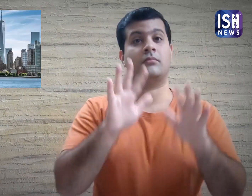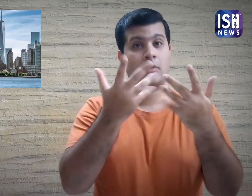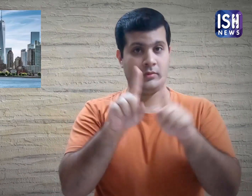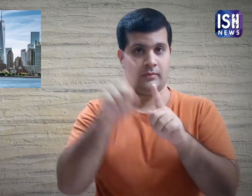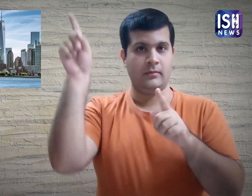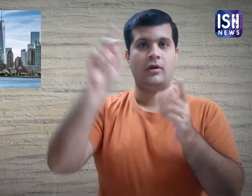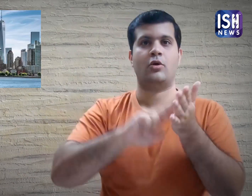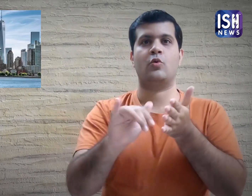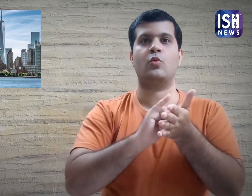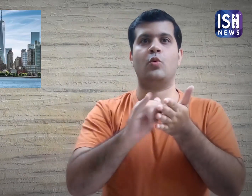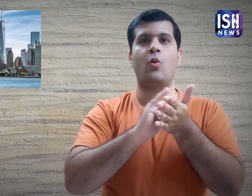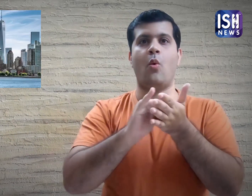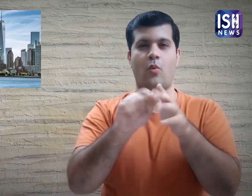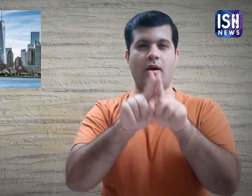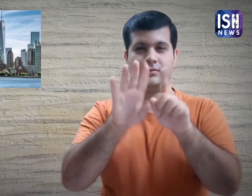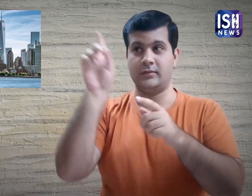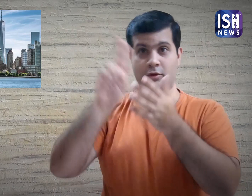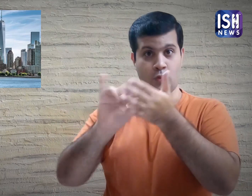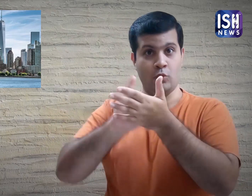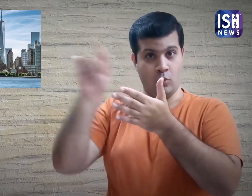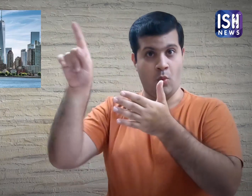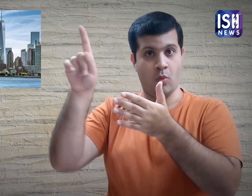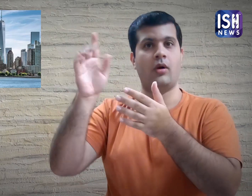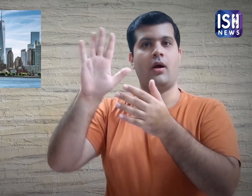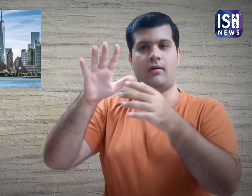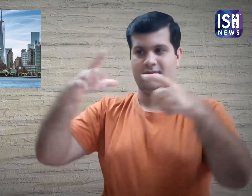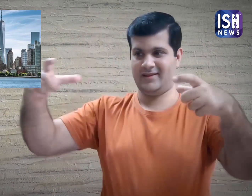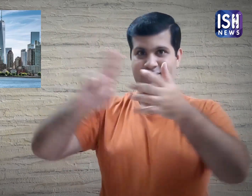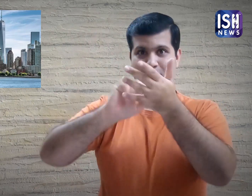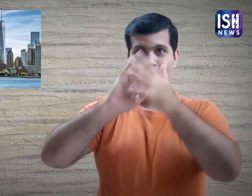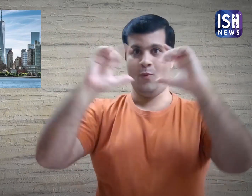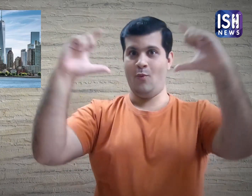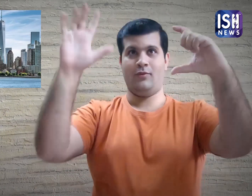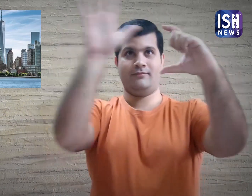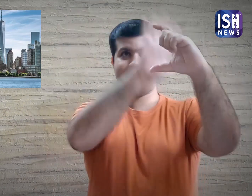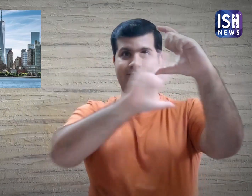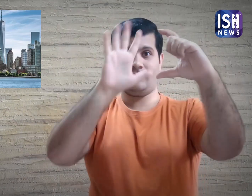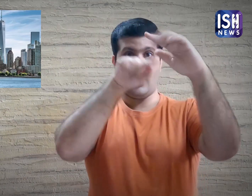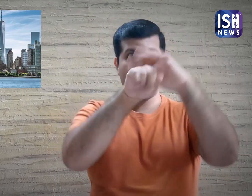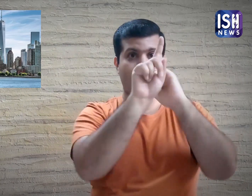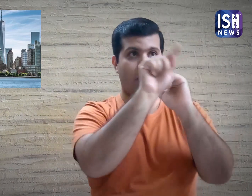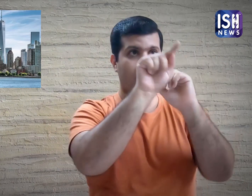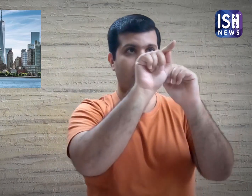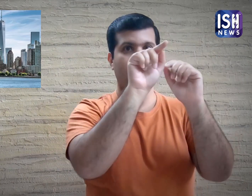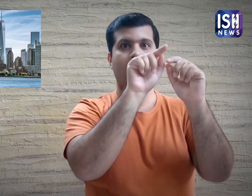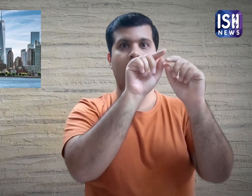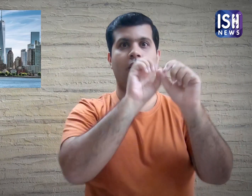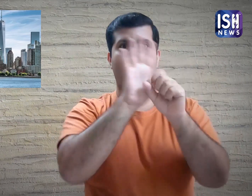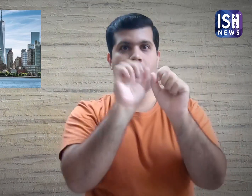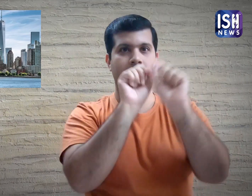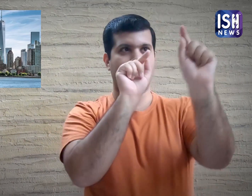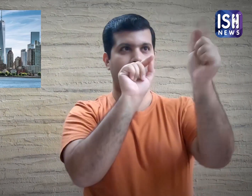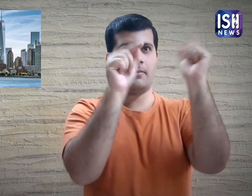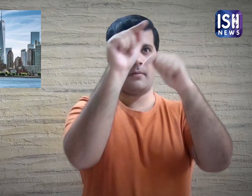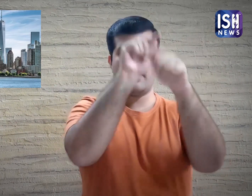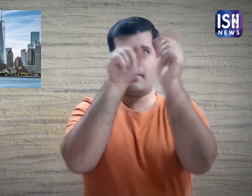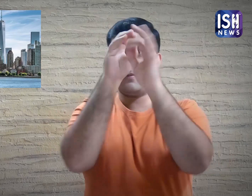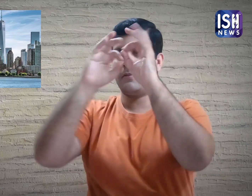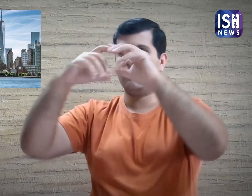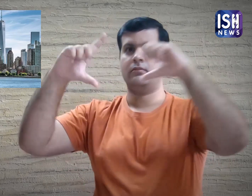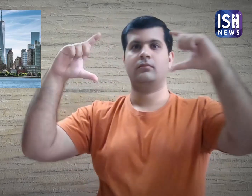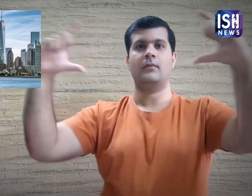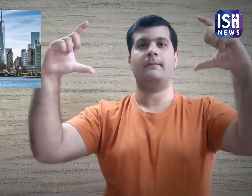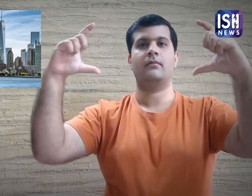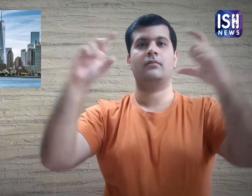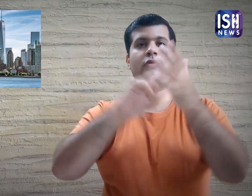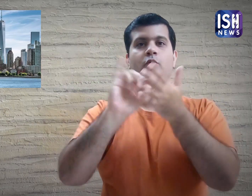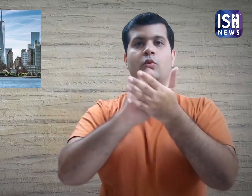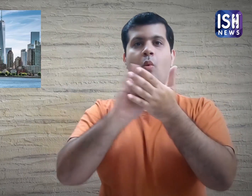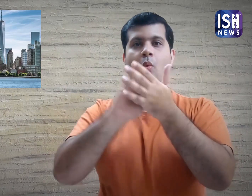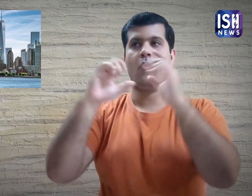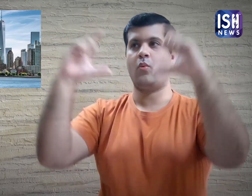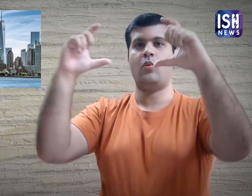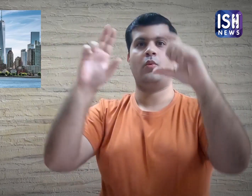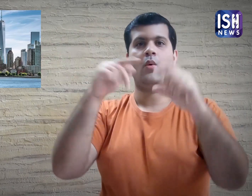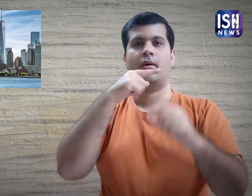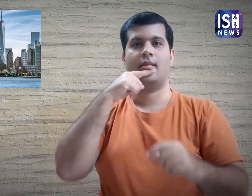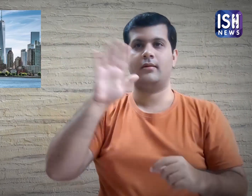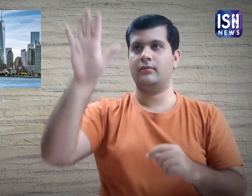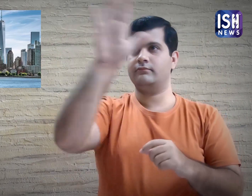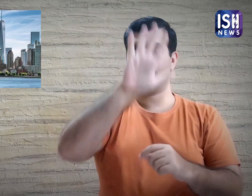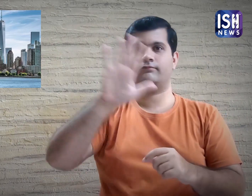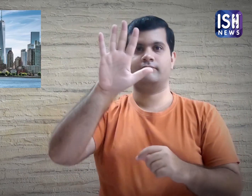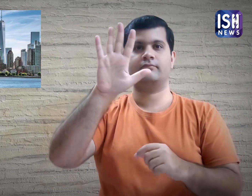Even New York has become a hotspot as the COVID-19 has spread all over.